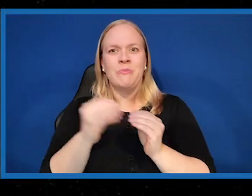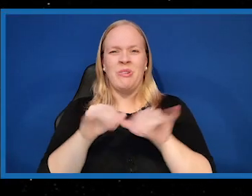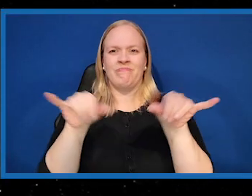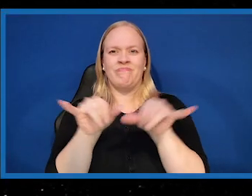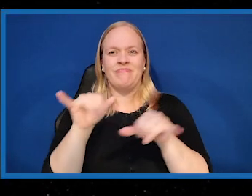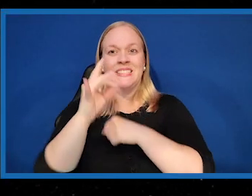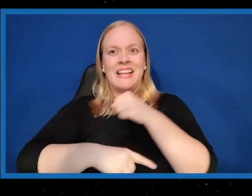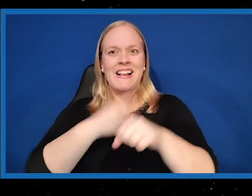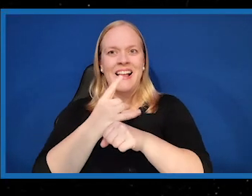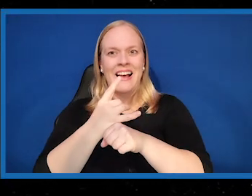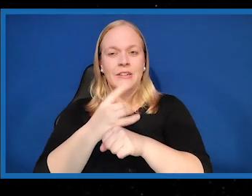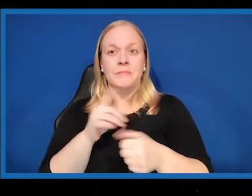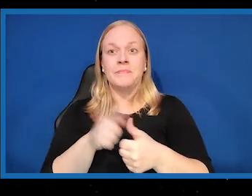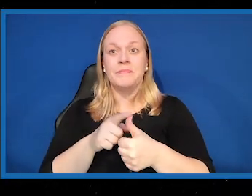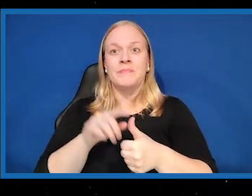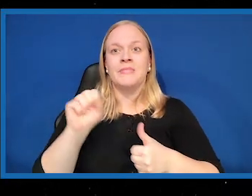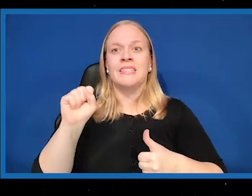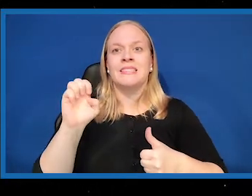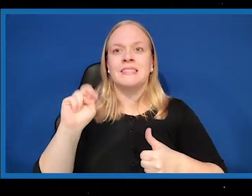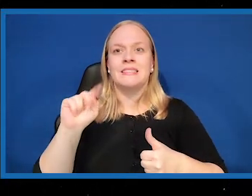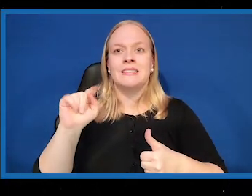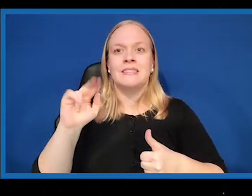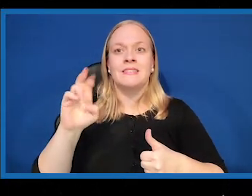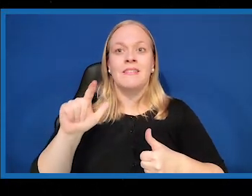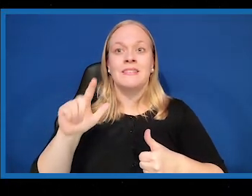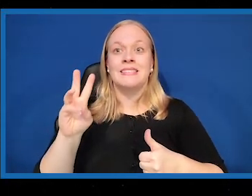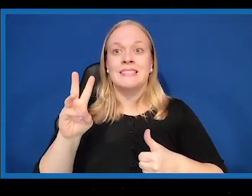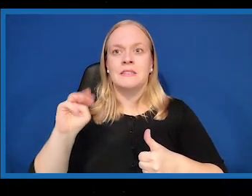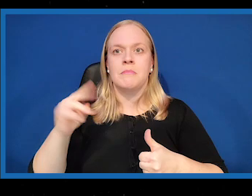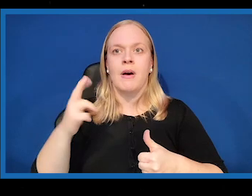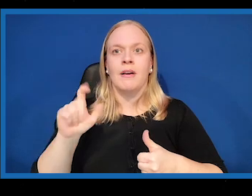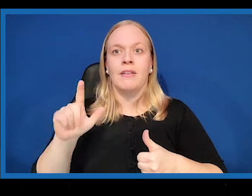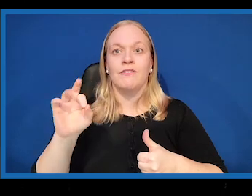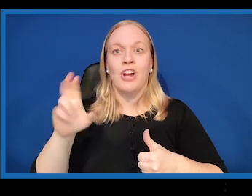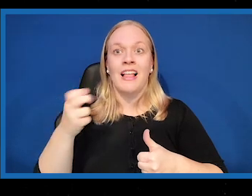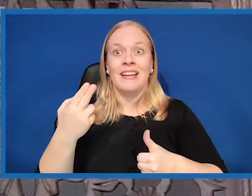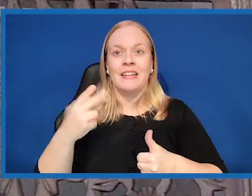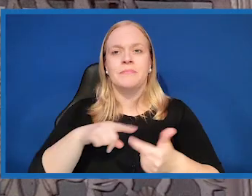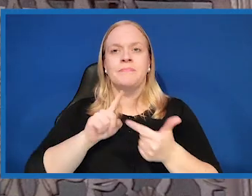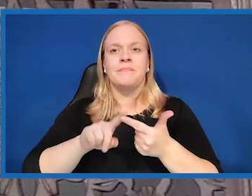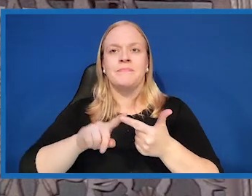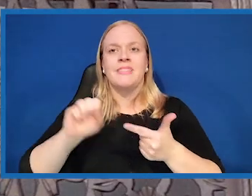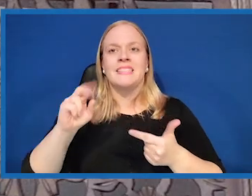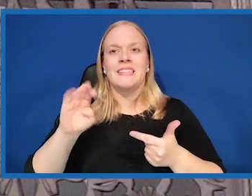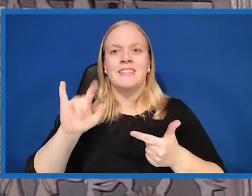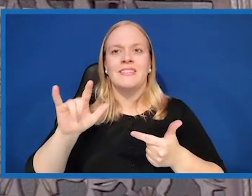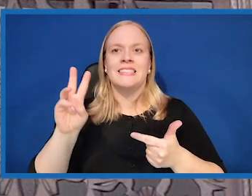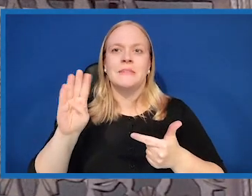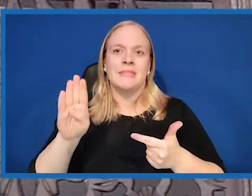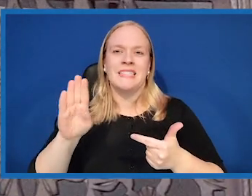MICHAEL FREILICH, AND SECOND, SENTINEL-6B, LAUNCHING FIVE YEARS LATER. HERE TO TELL US MORE IS THE SENTINEL-6